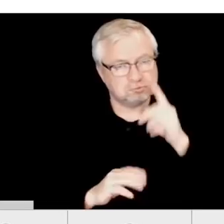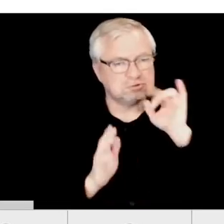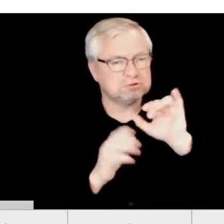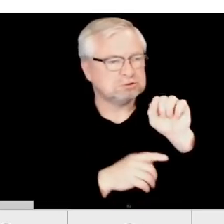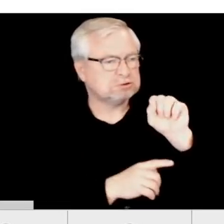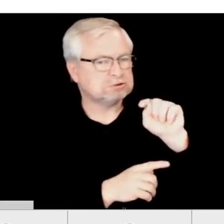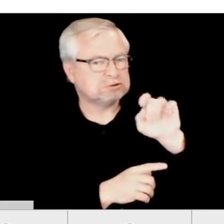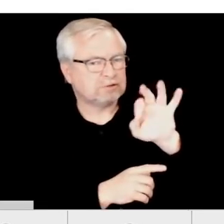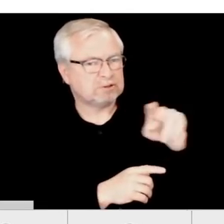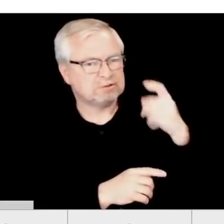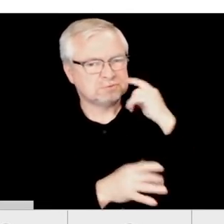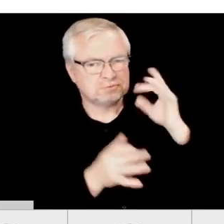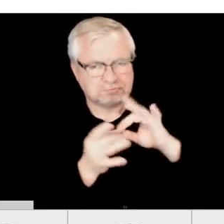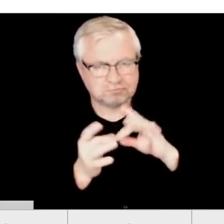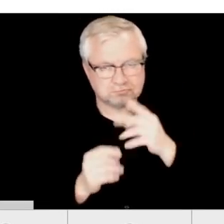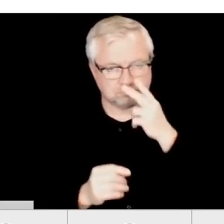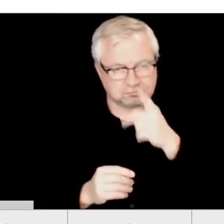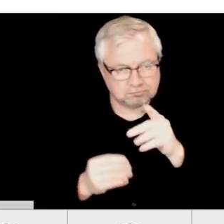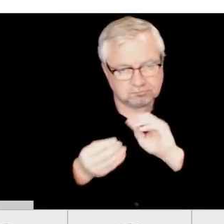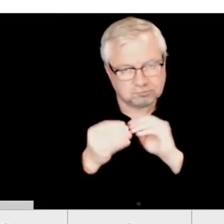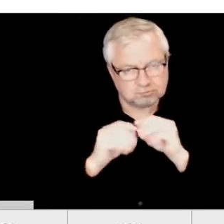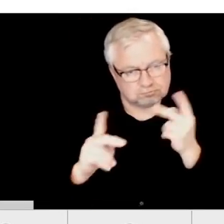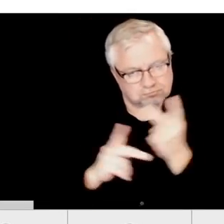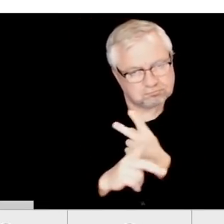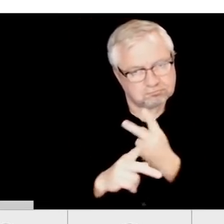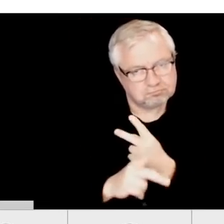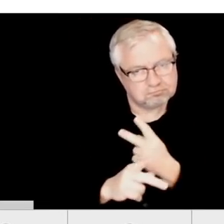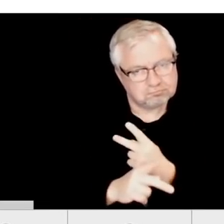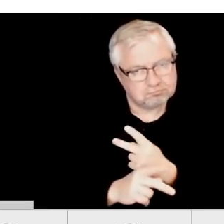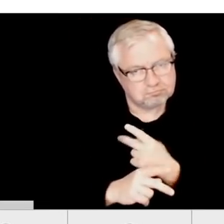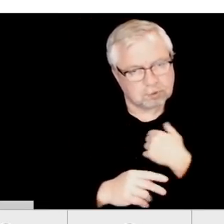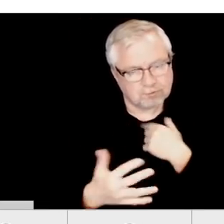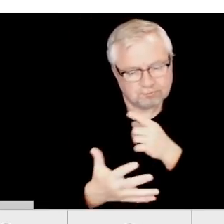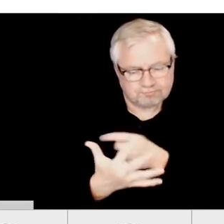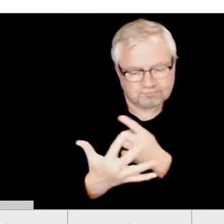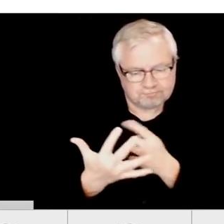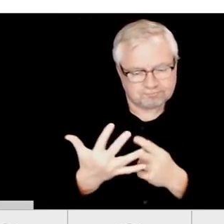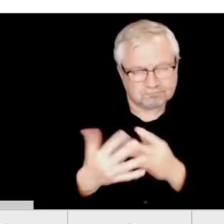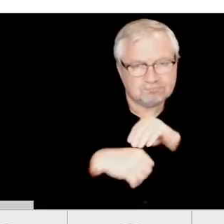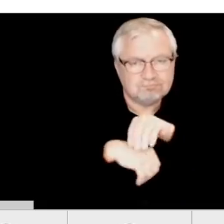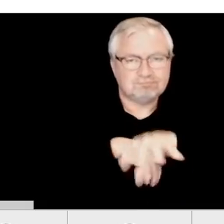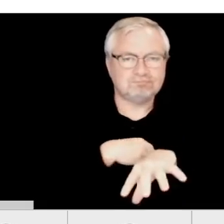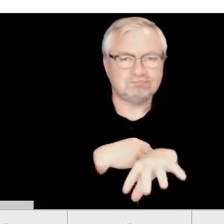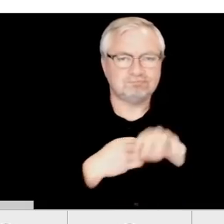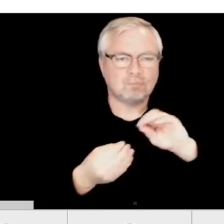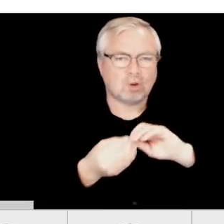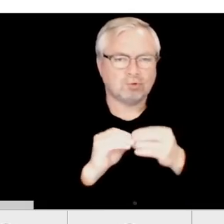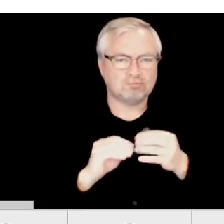parameters including the contact reduction with the stay at home order